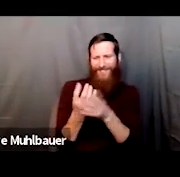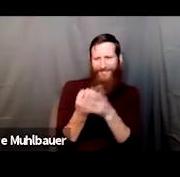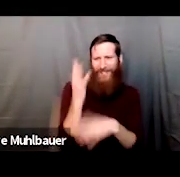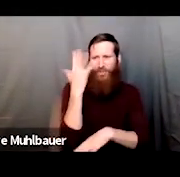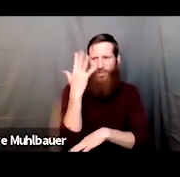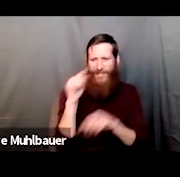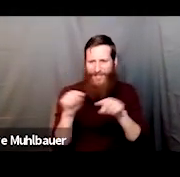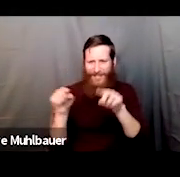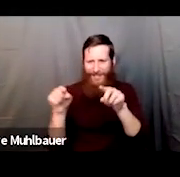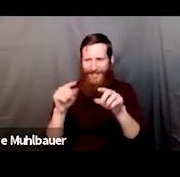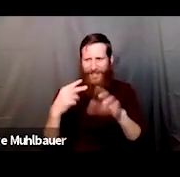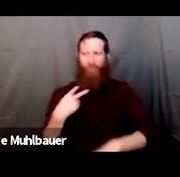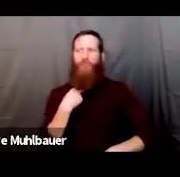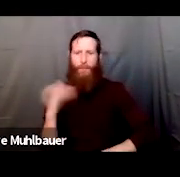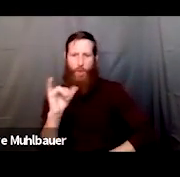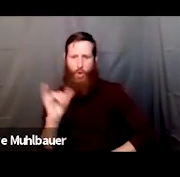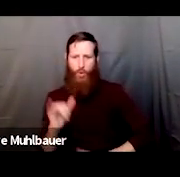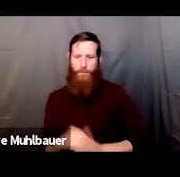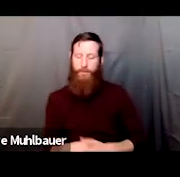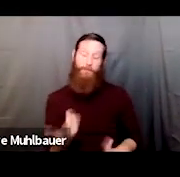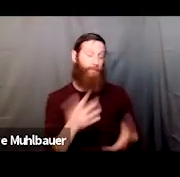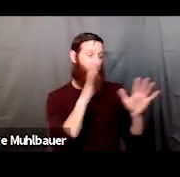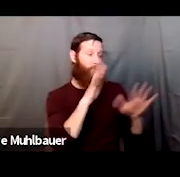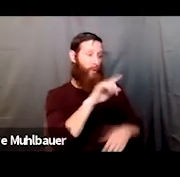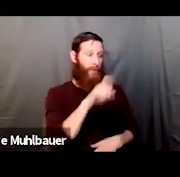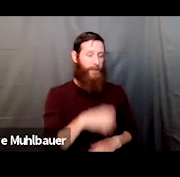That is a great question CeeCee. So there's a couple different things going on in there.